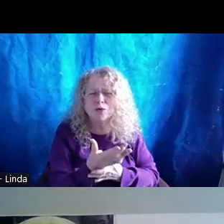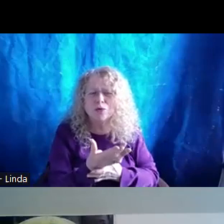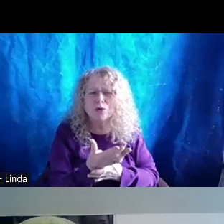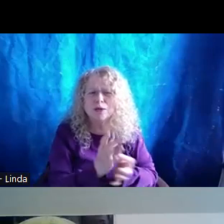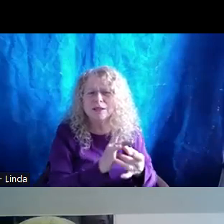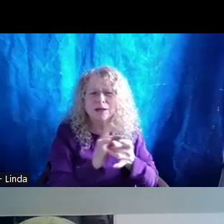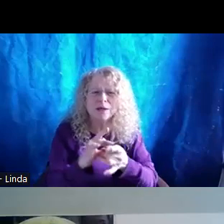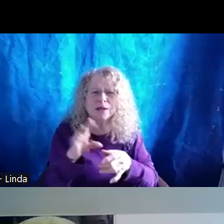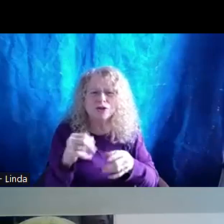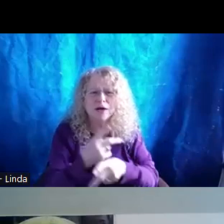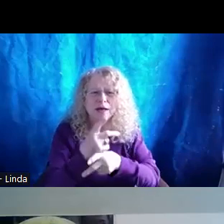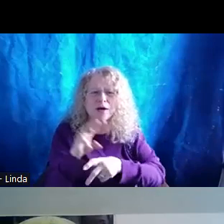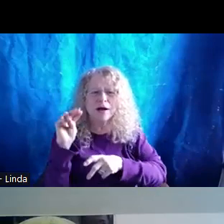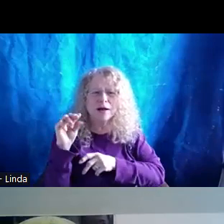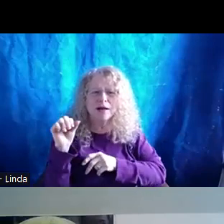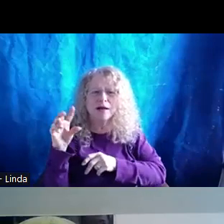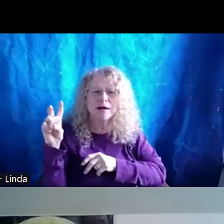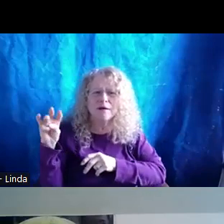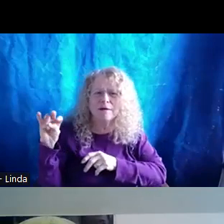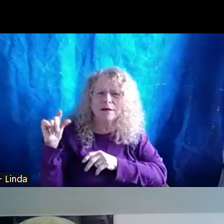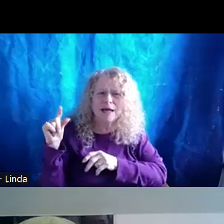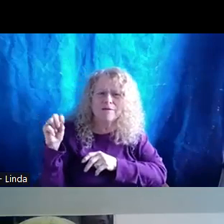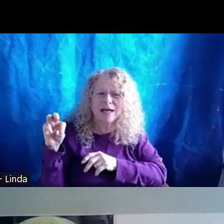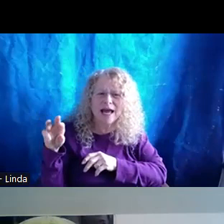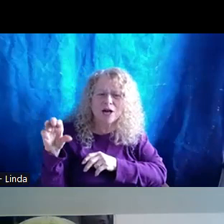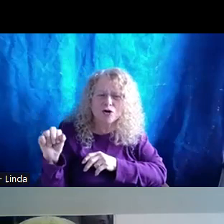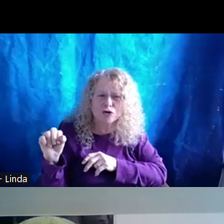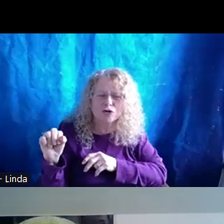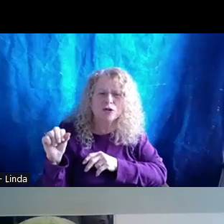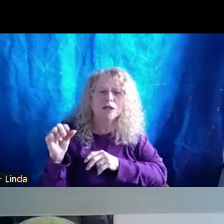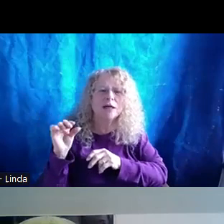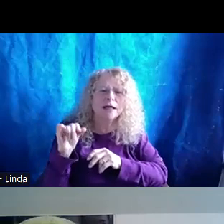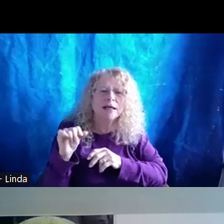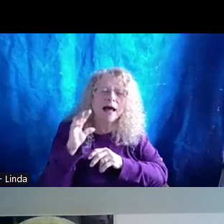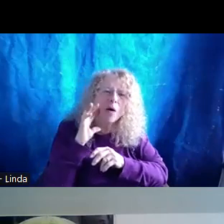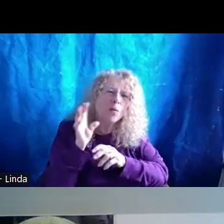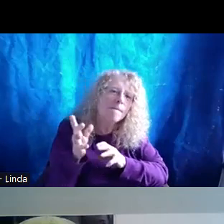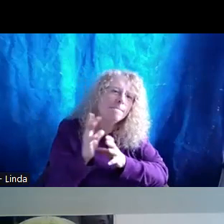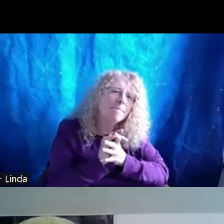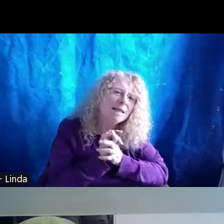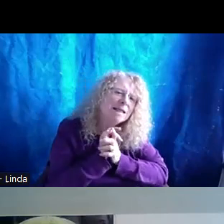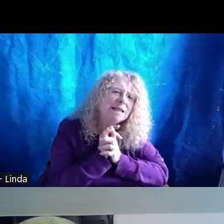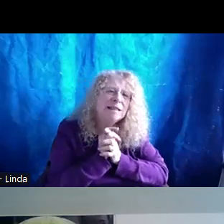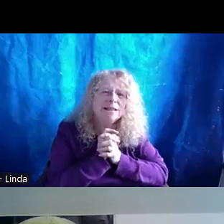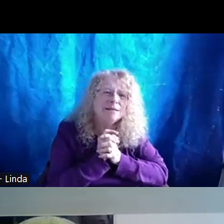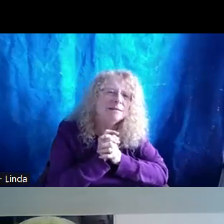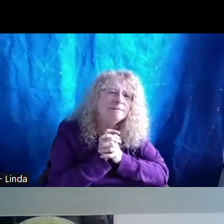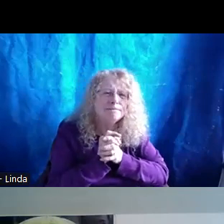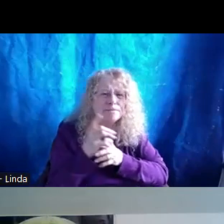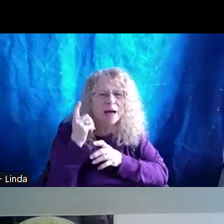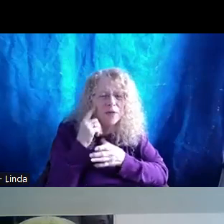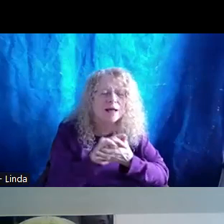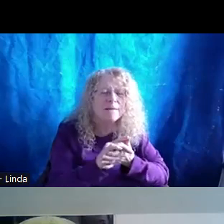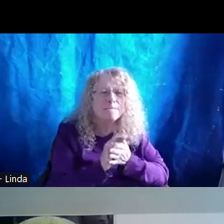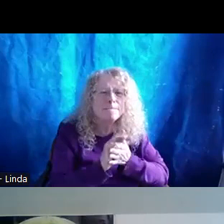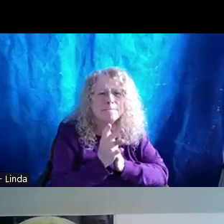NAVIGATORS, WHICH WOULD ESSENTIALLY BE, I THINK RIGHT NOW IT TURNED INTO A WORK GROUP,